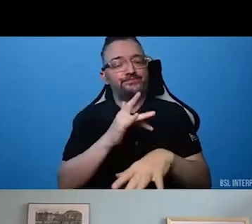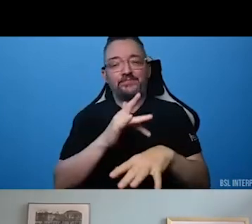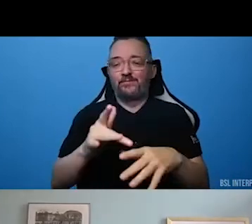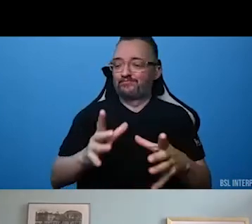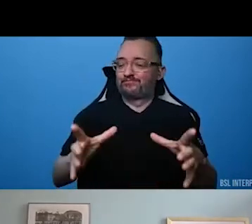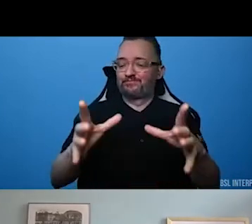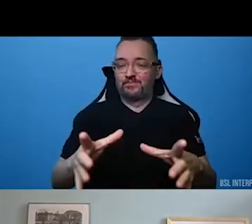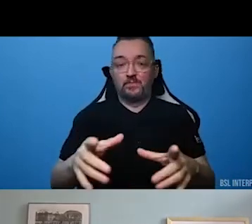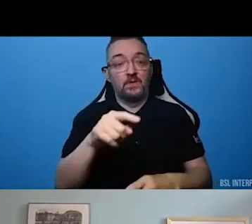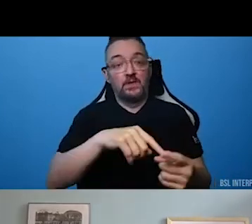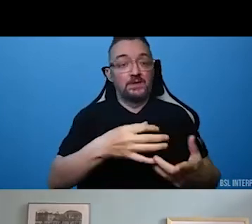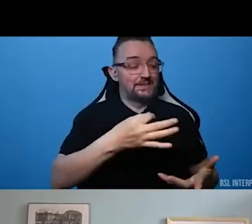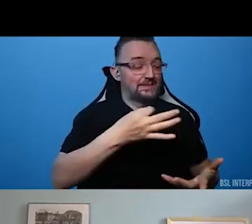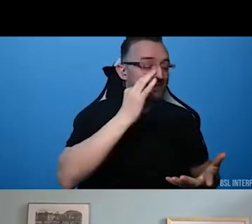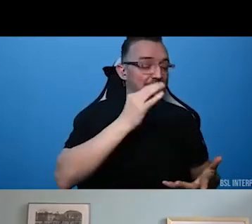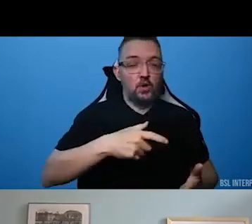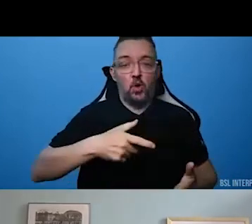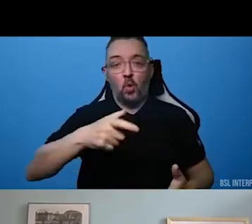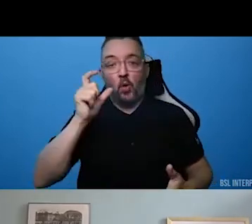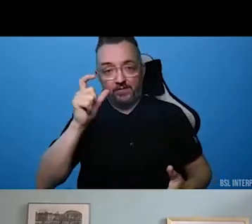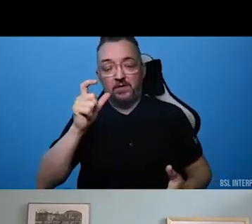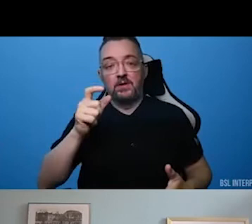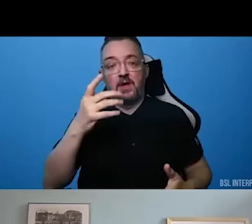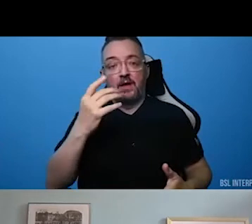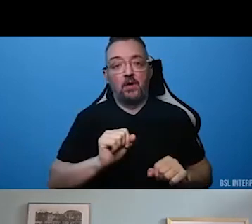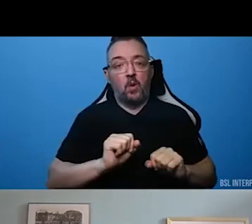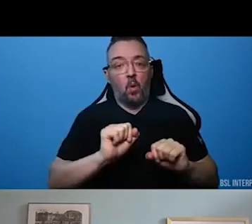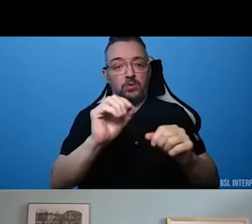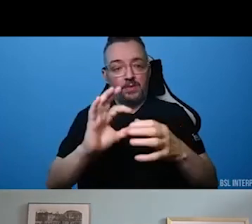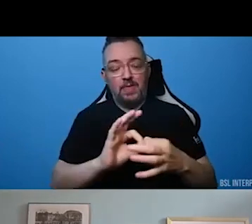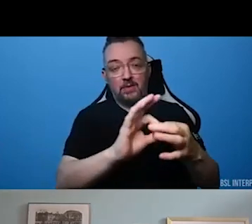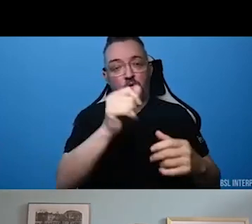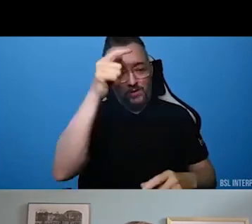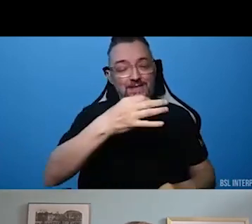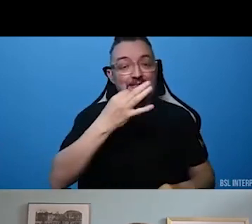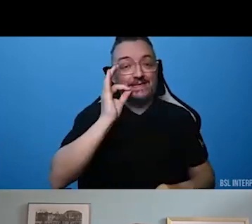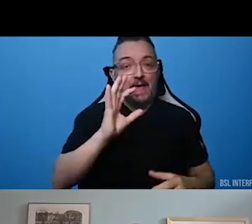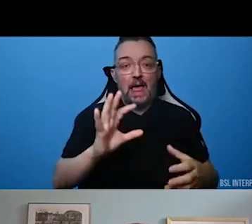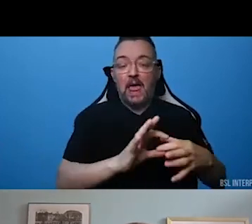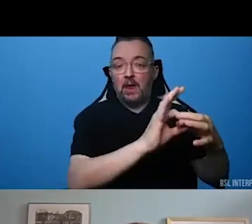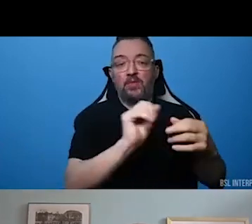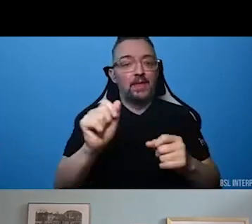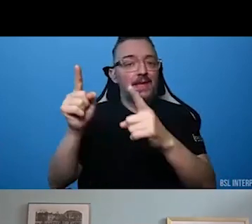So these drinks tea and coffee certainly have their own imperial connections. Tea we associate with India so much.